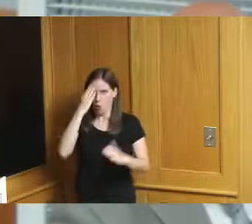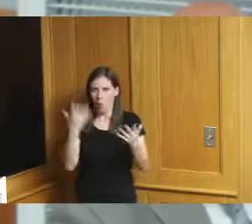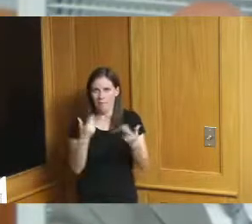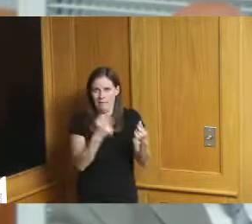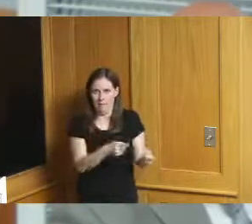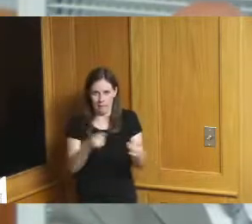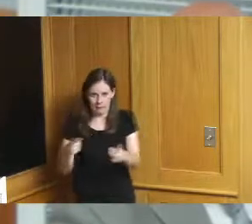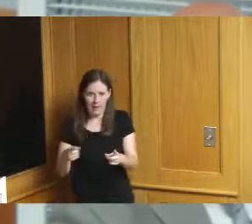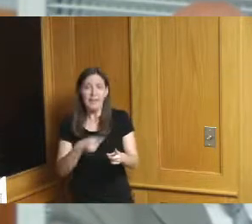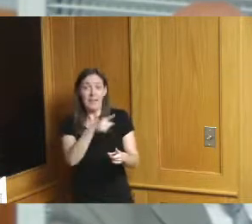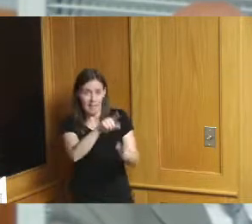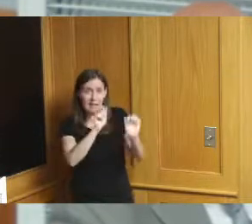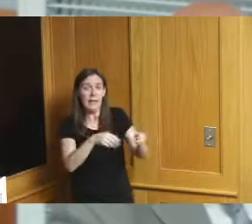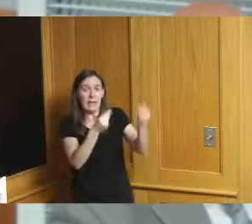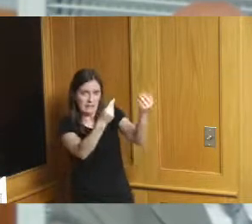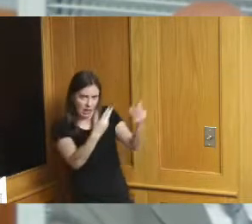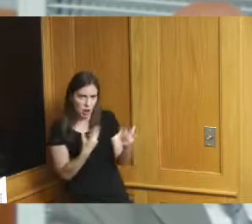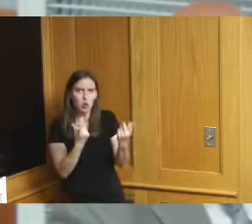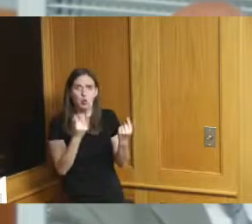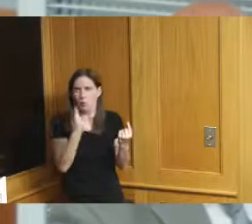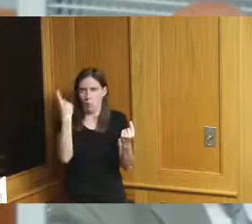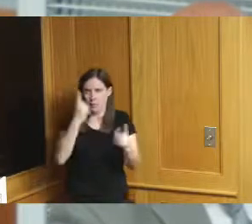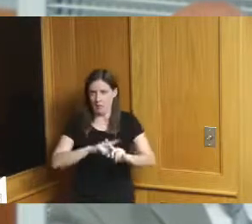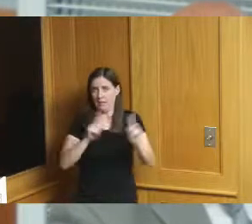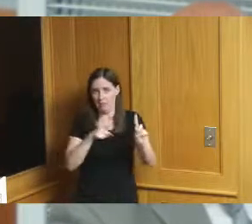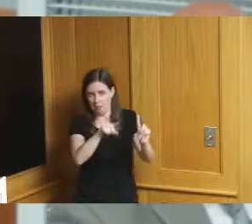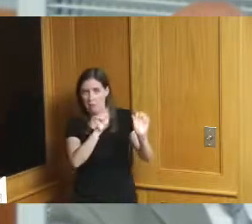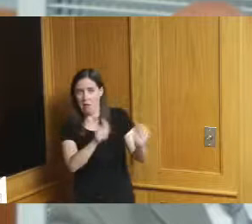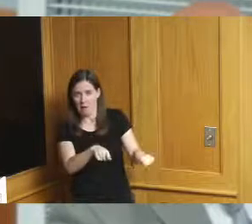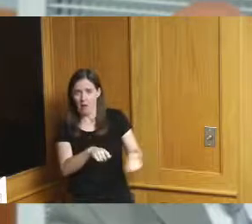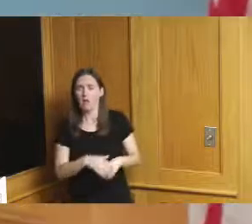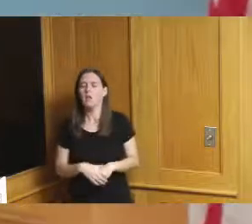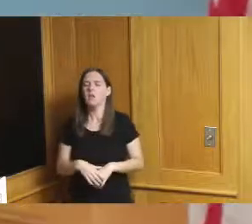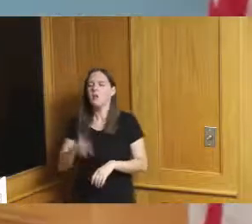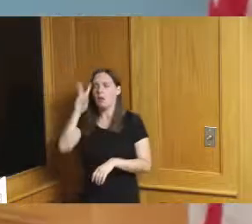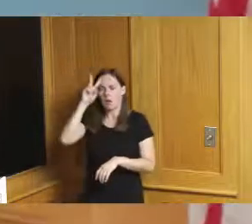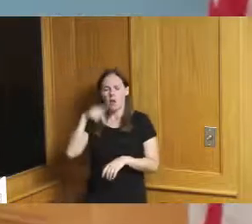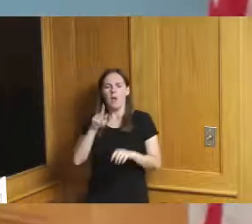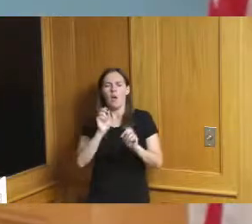something different okay so let's take a step back so the Board i want to go back to the Commissioner